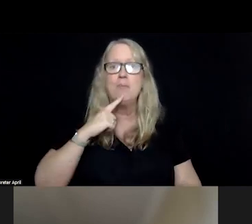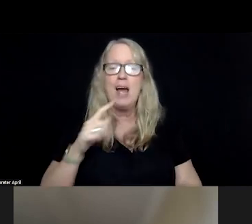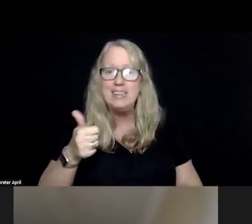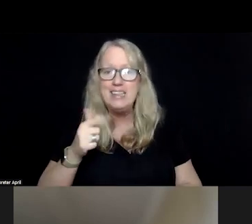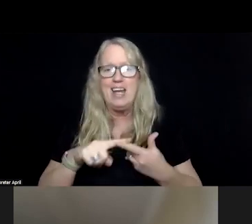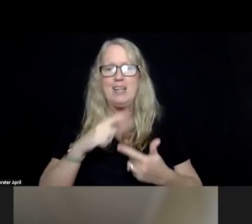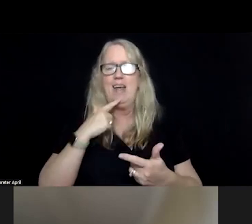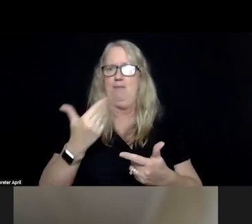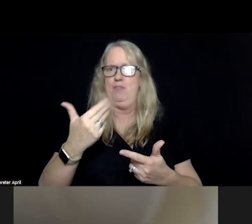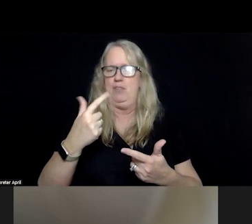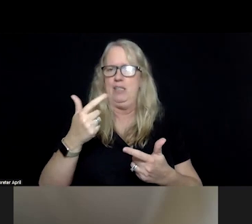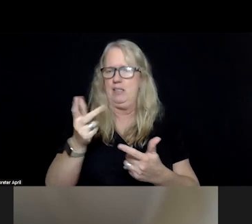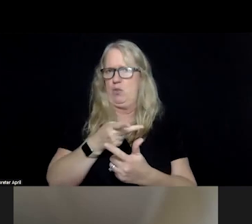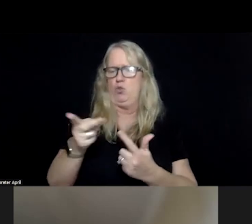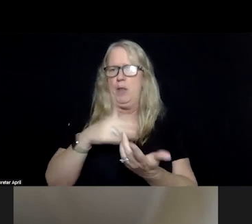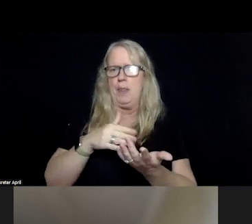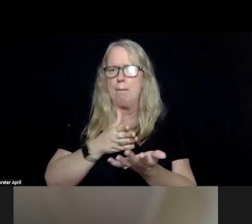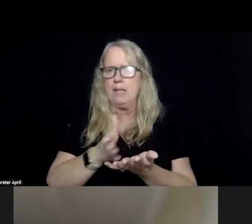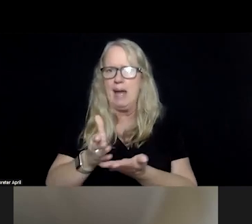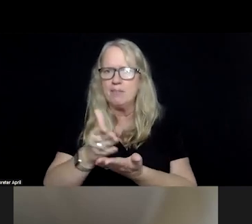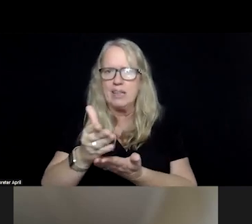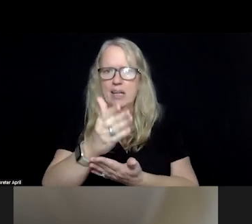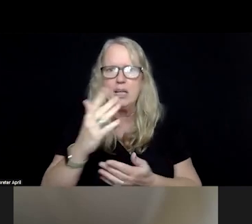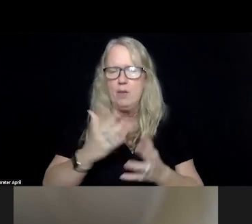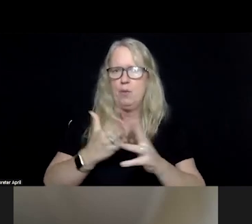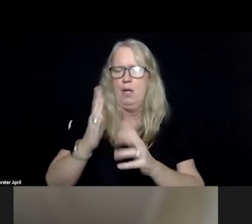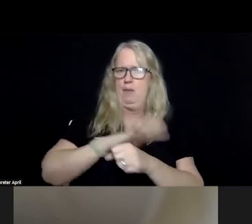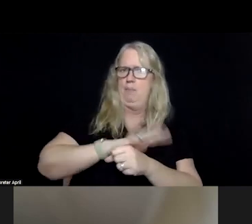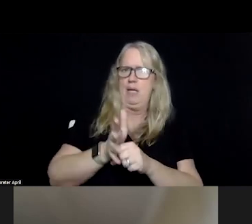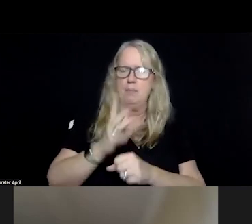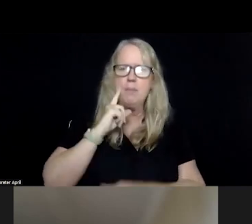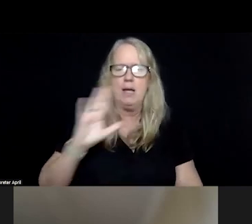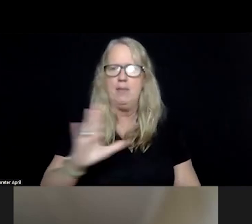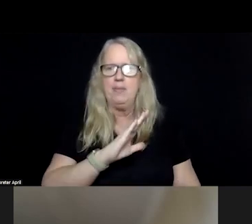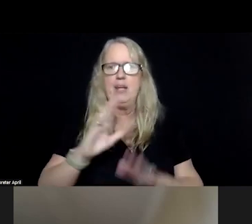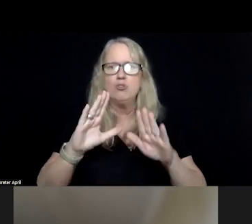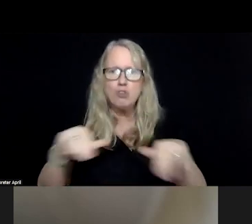OLD NAVIGATE THEIR PANDEMIC AND HAVE THEIR CHILDHOODS INTERRUPTS AND